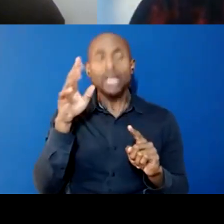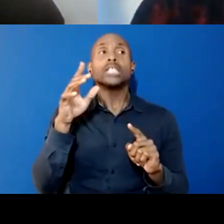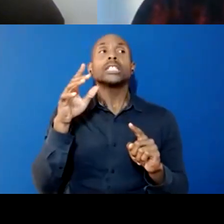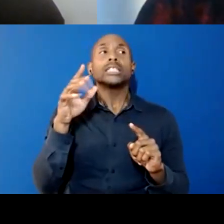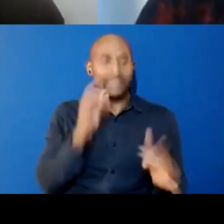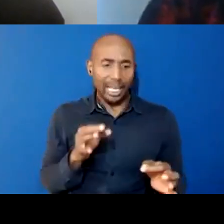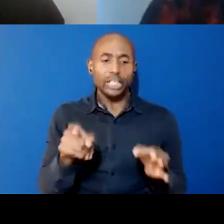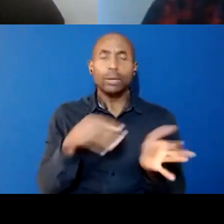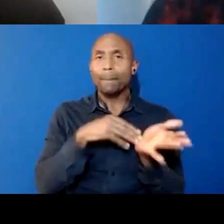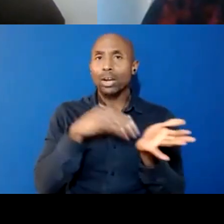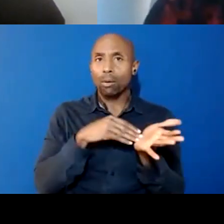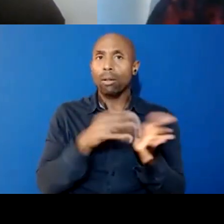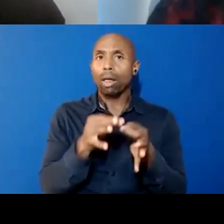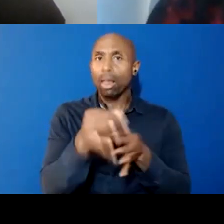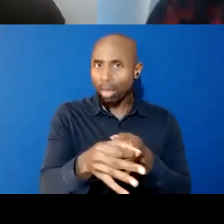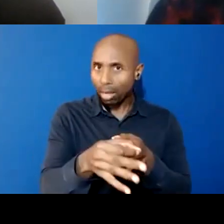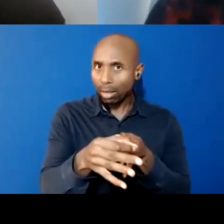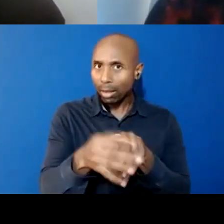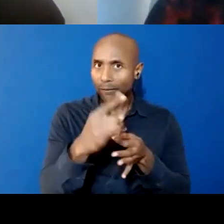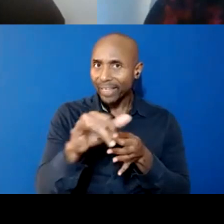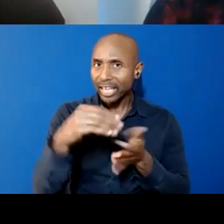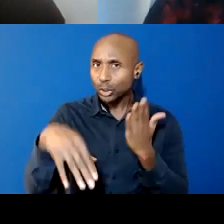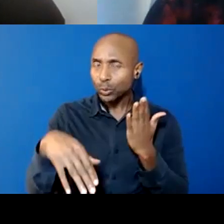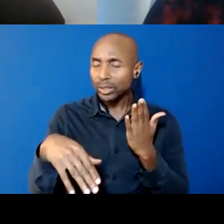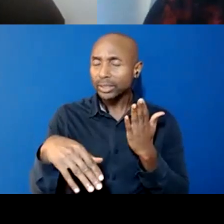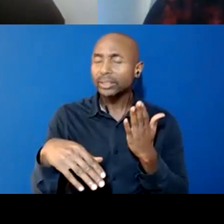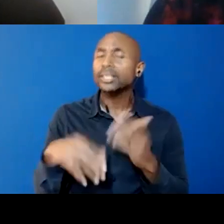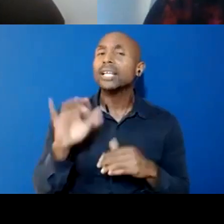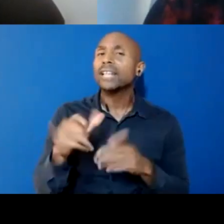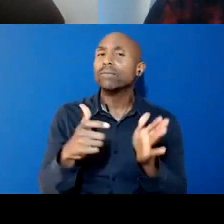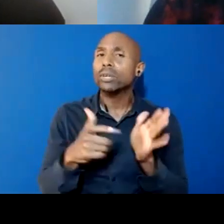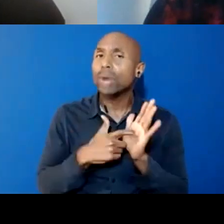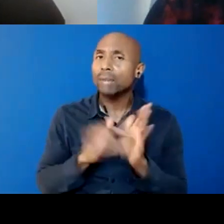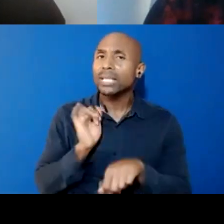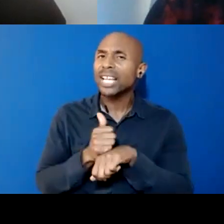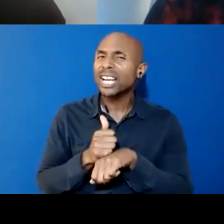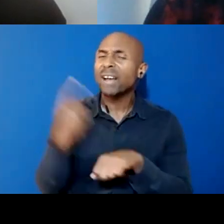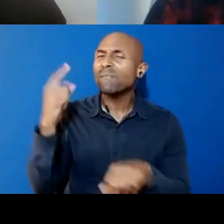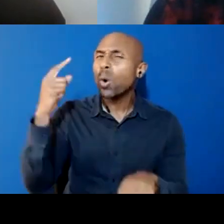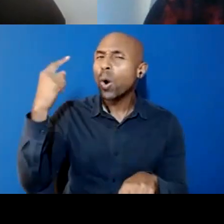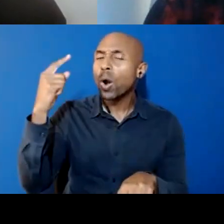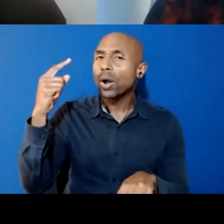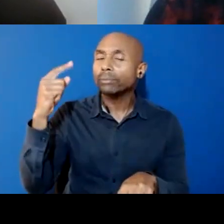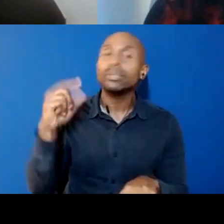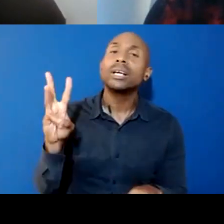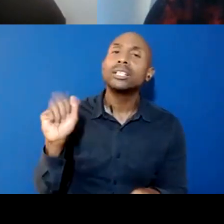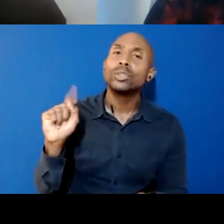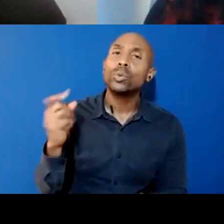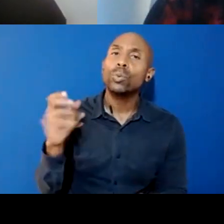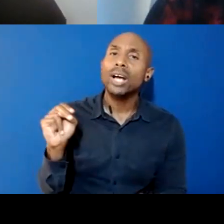what was the original intent of that requirement by the Watson Foundation, and how did you